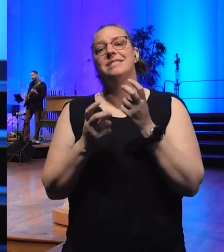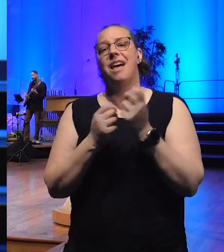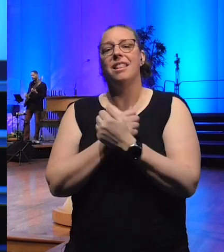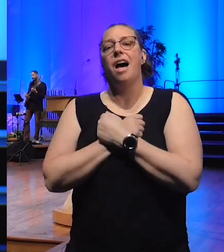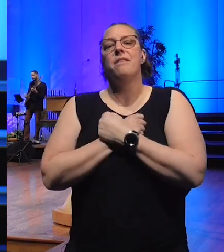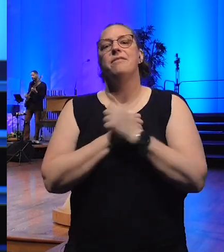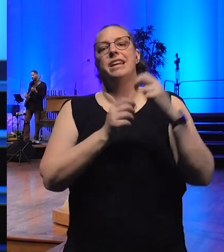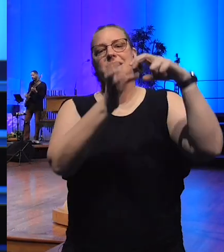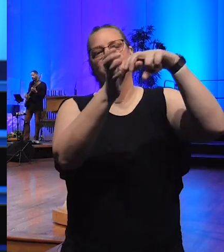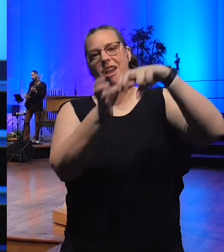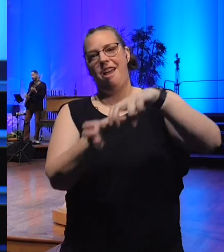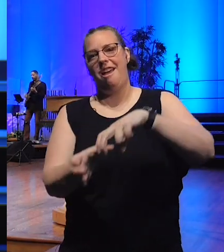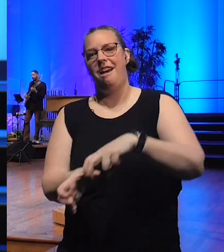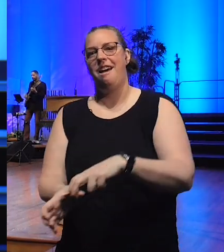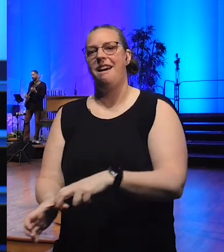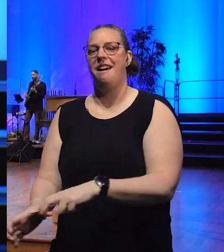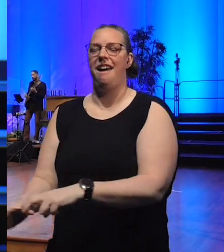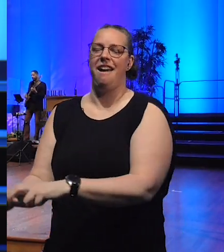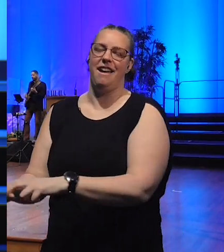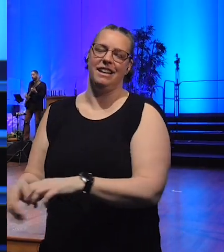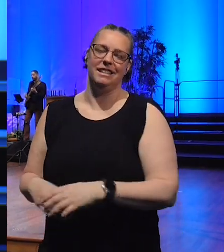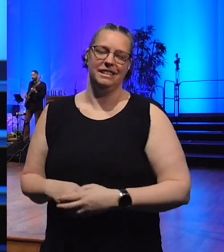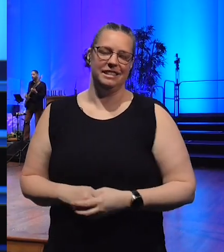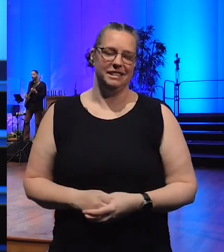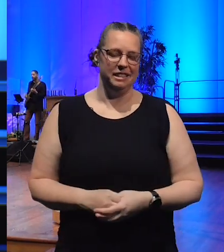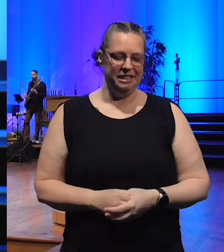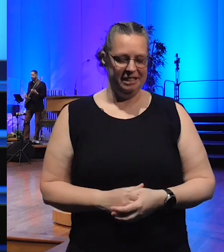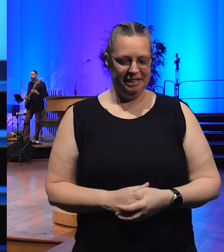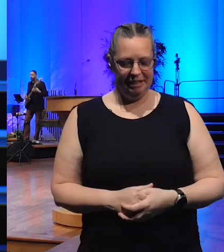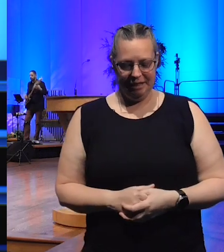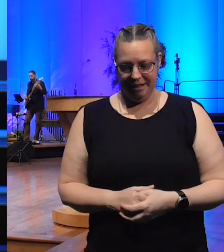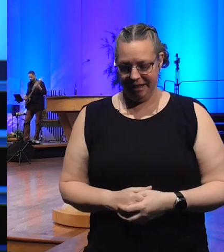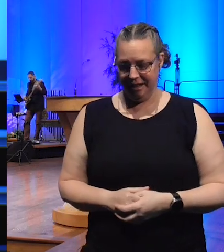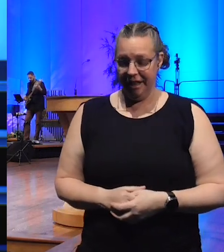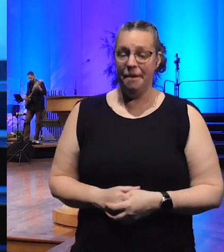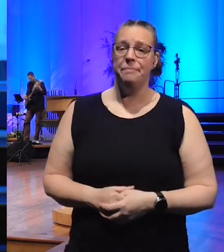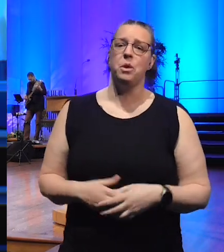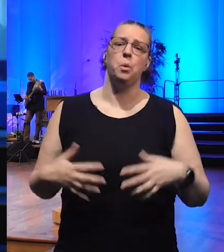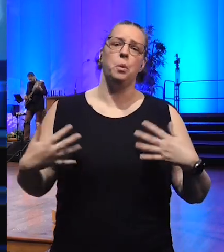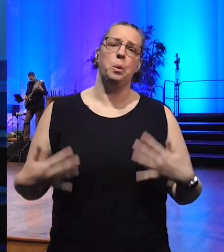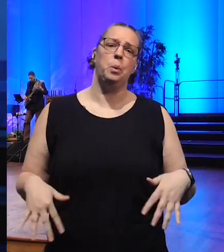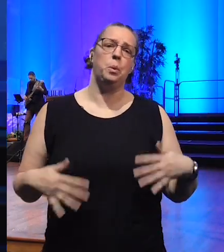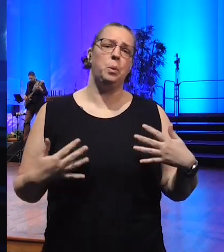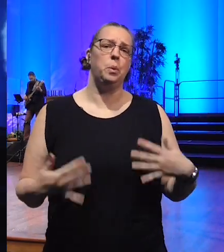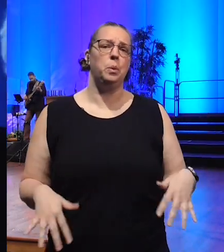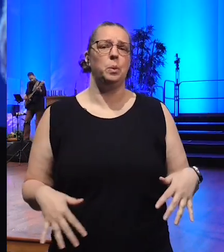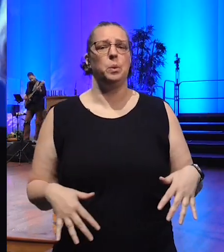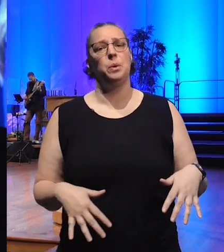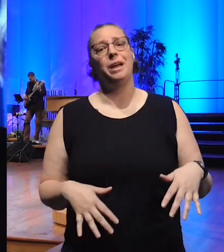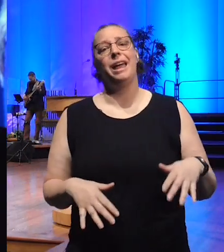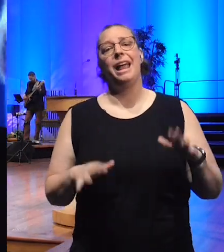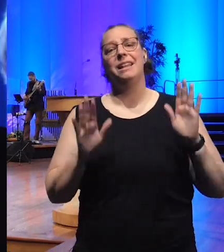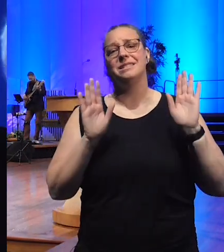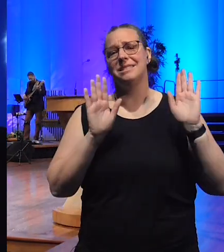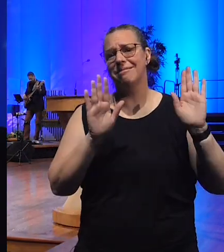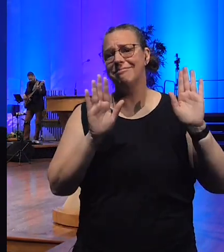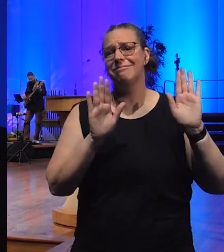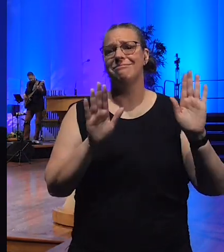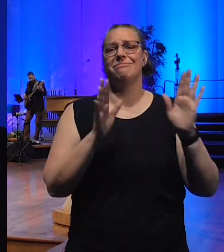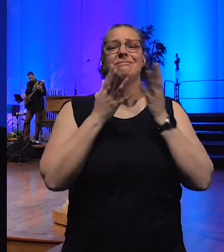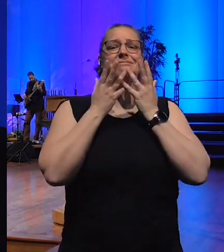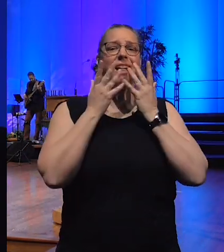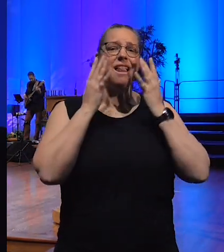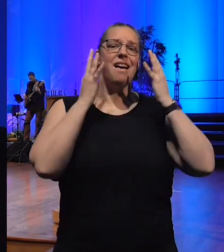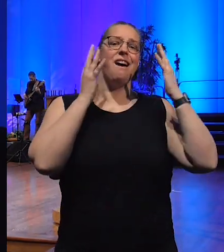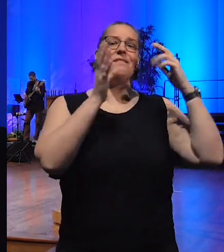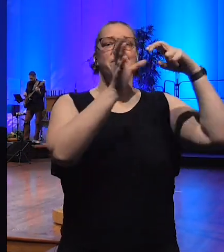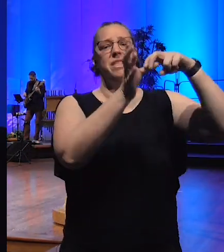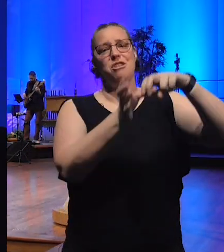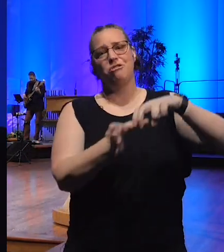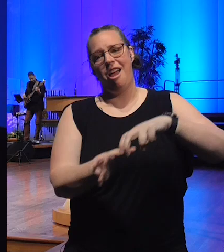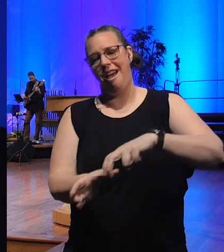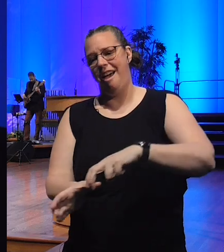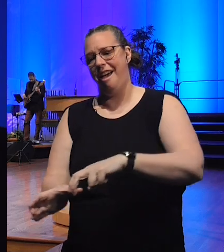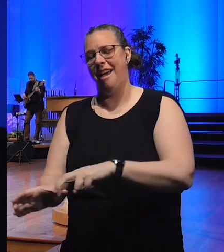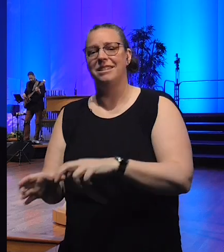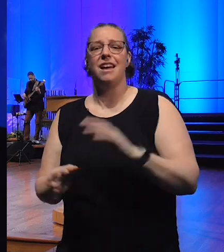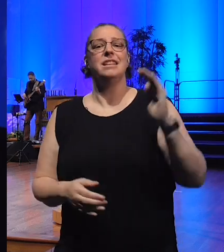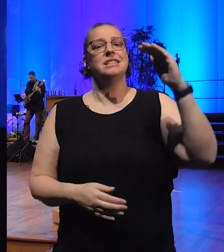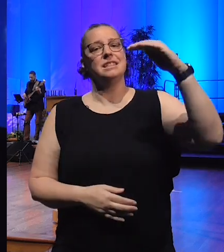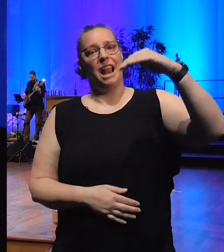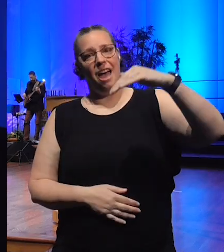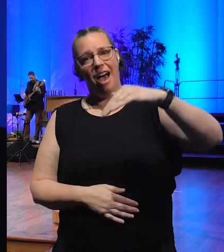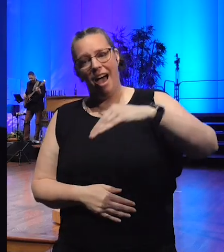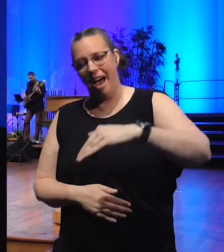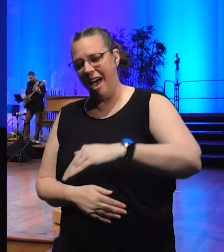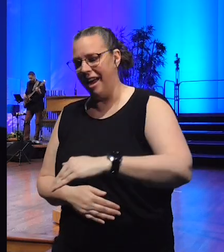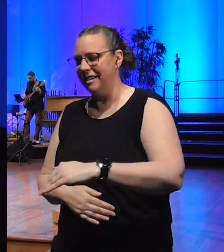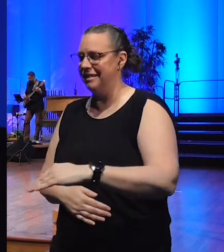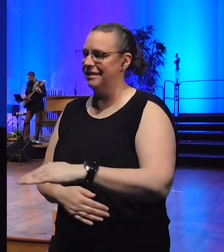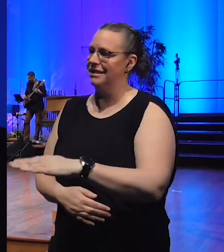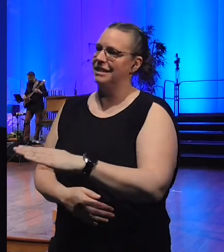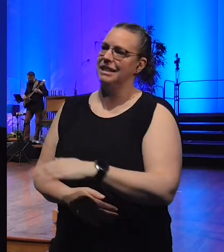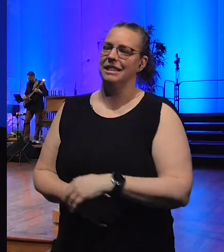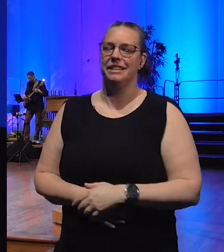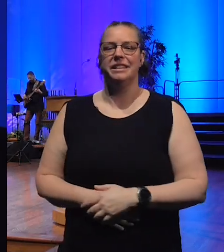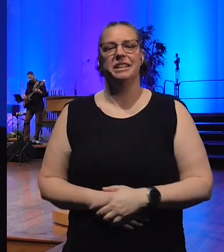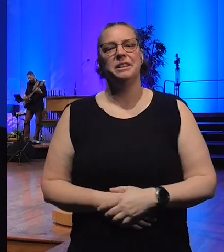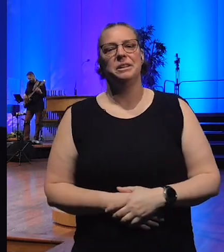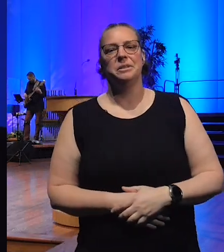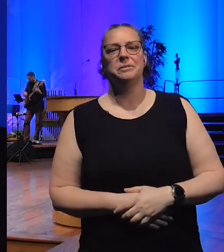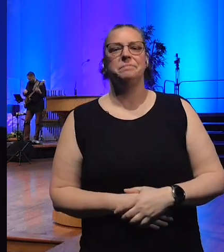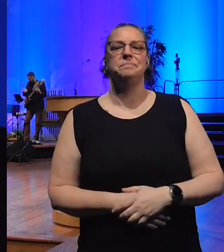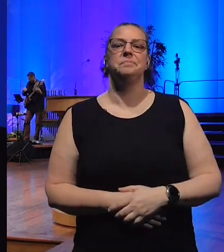ride isn't it a lovely ride oh sliding down sliding down don't